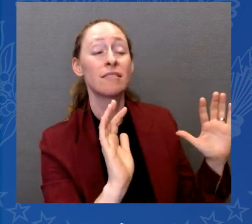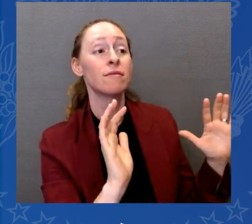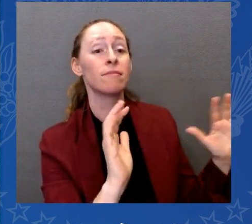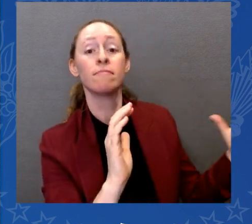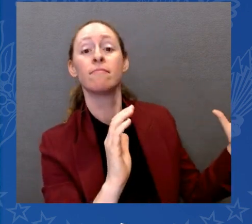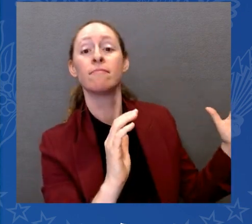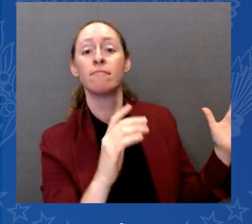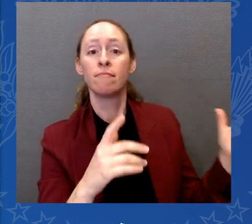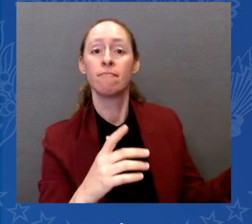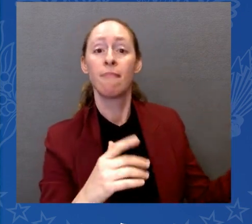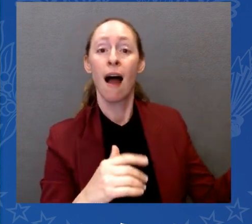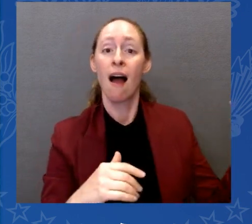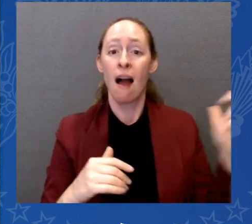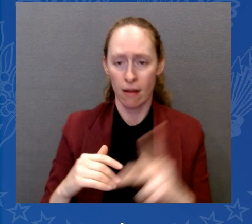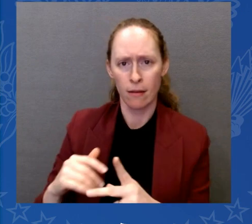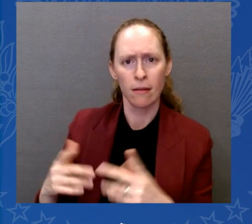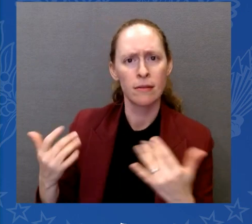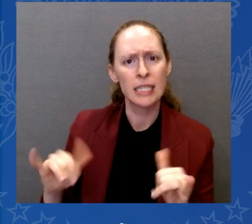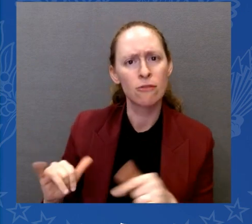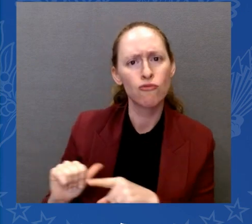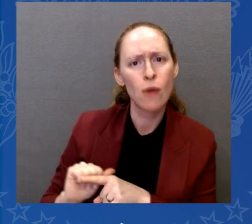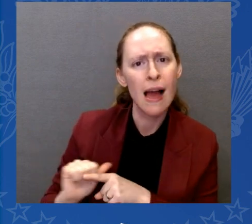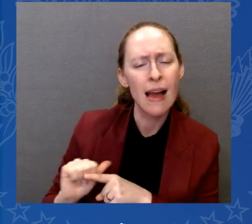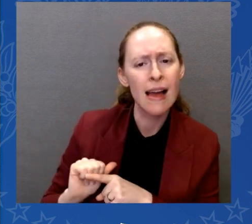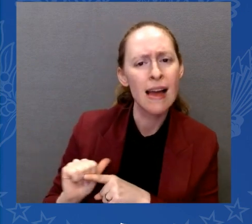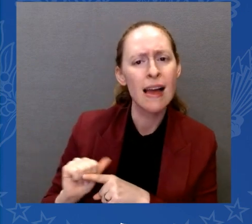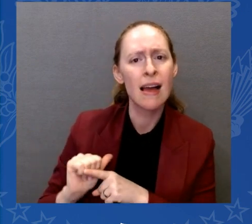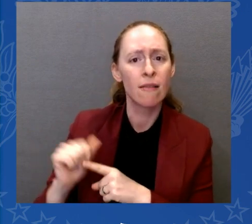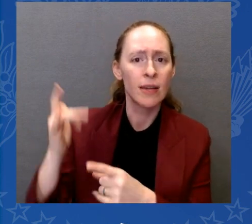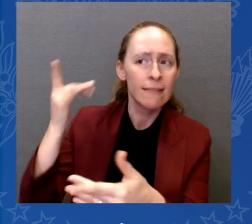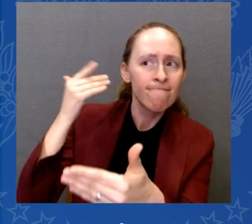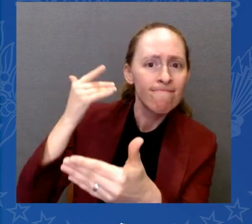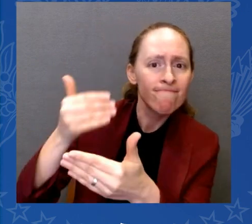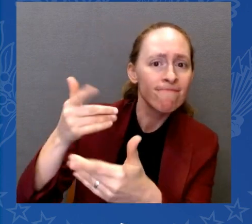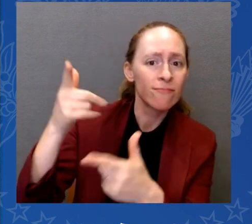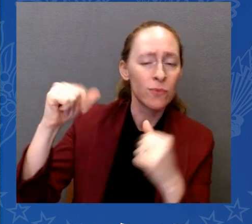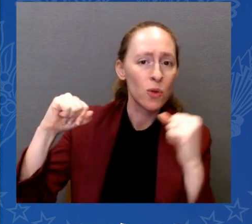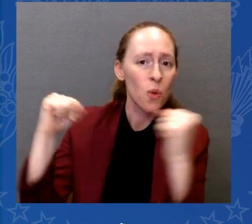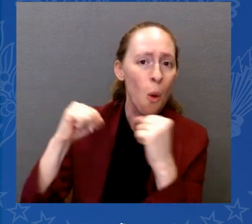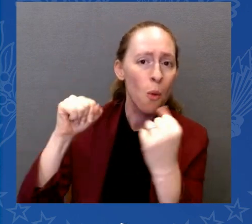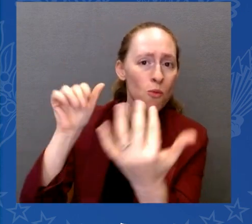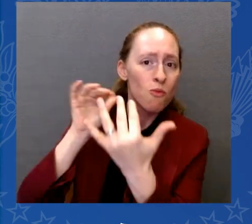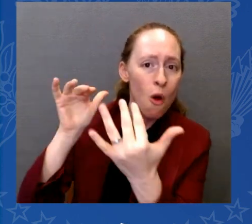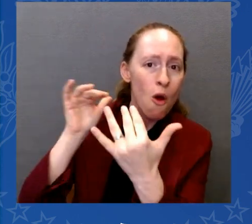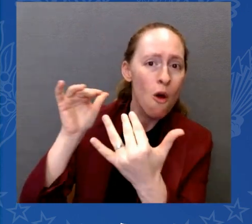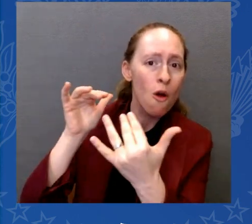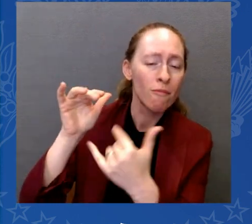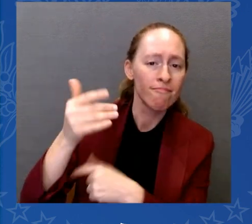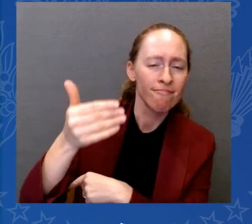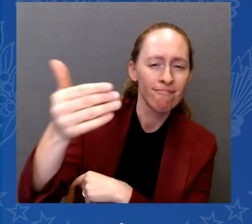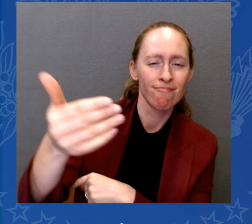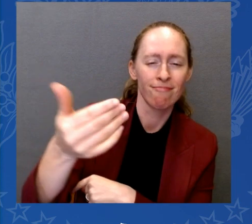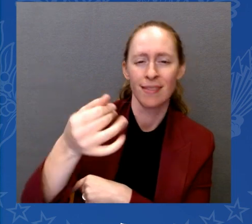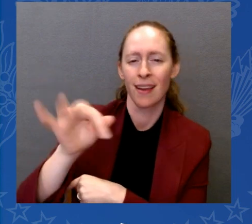many veterans returned to the area. Some became scientists who studied rock glaciers, endangered animals, and wetland forests.